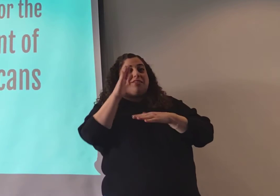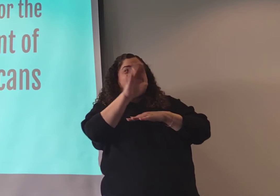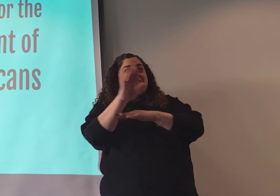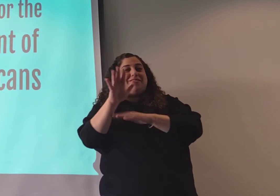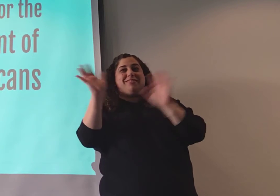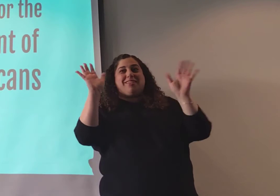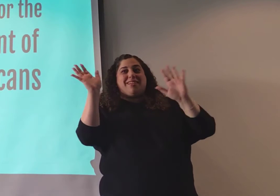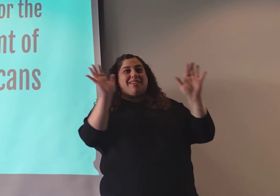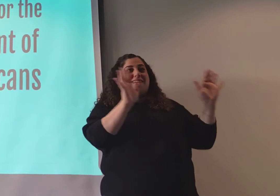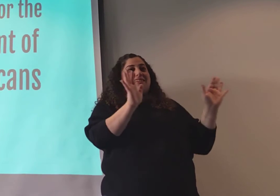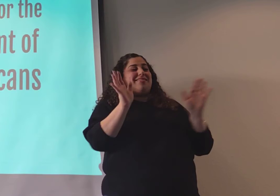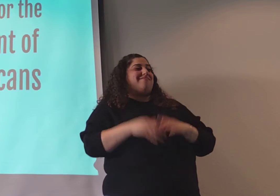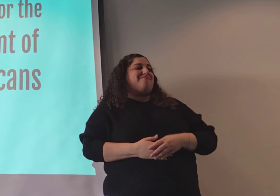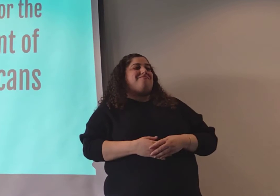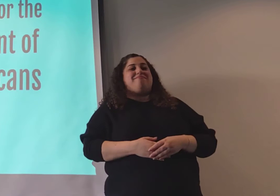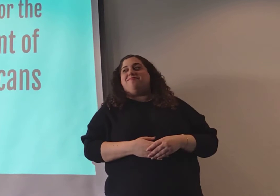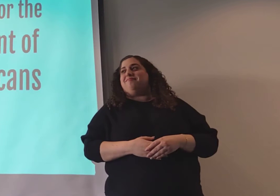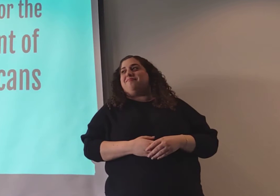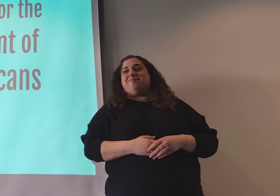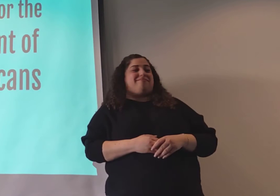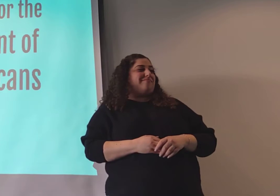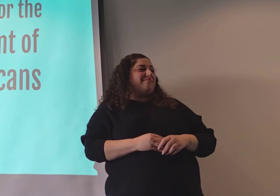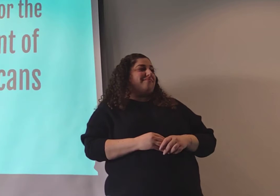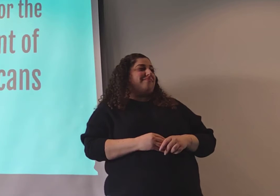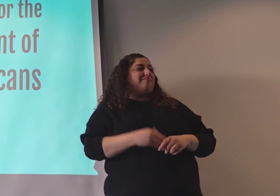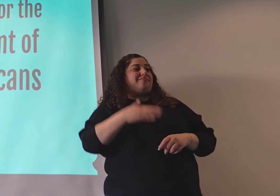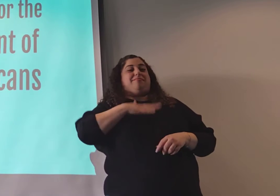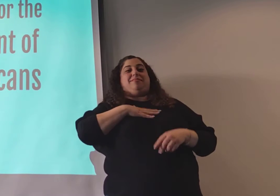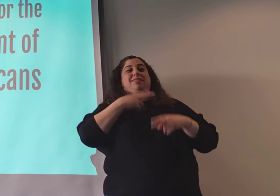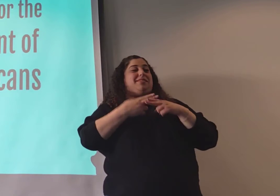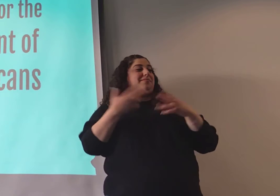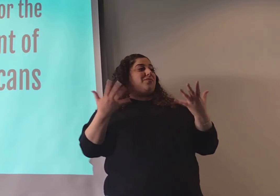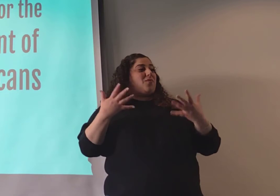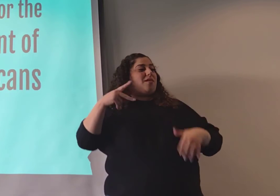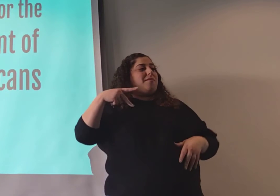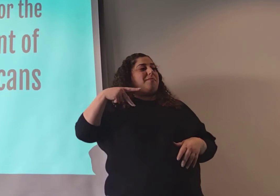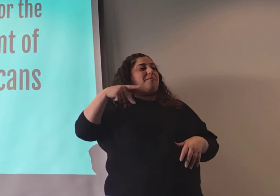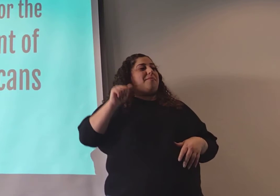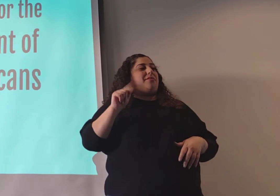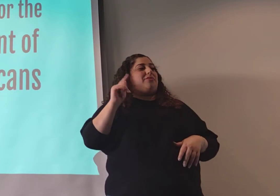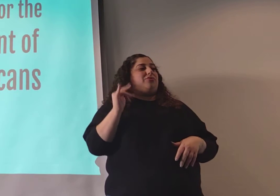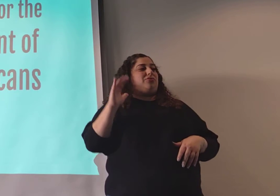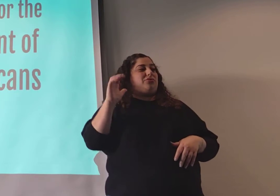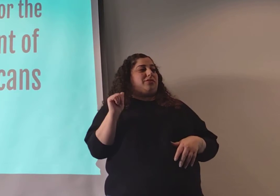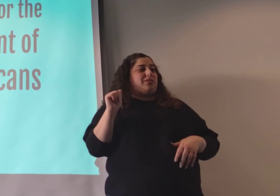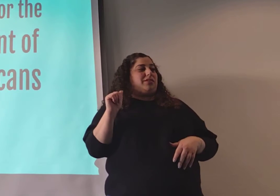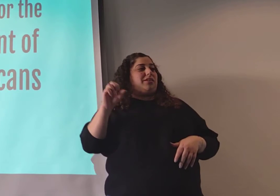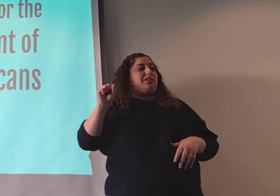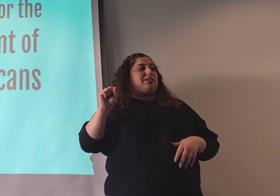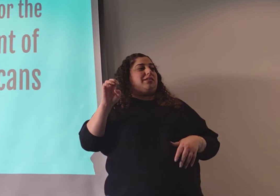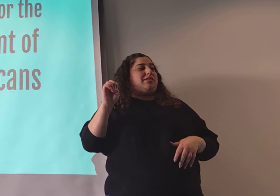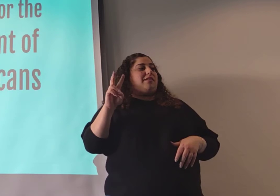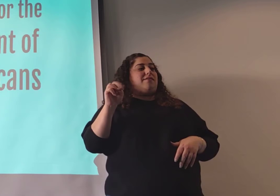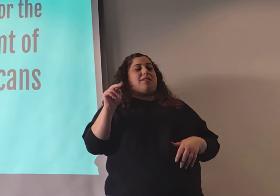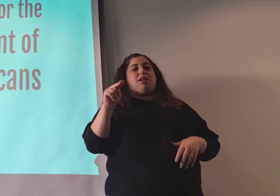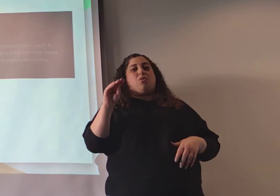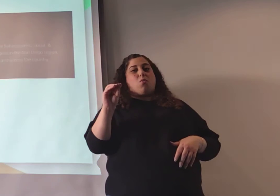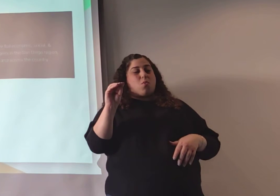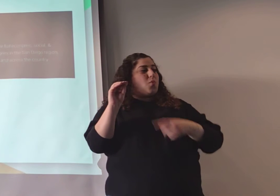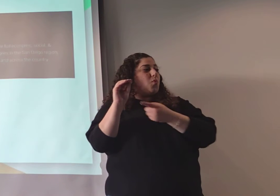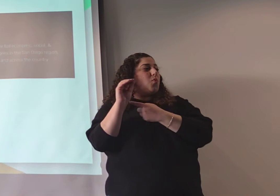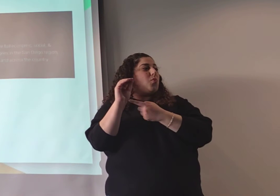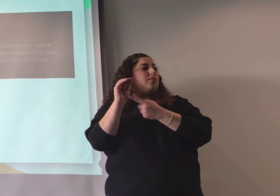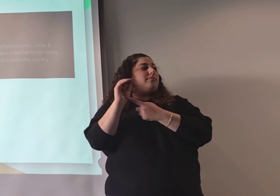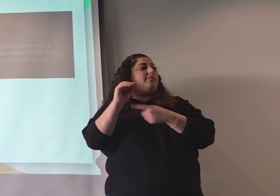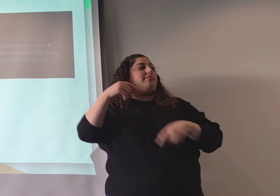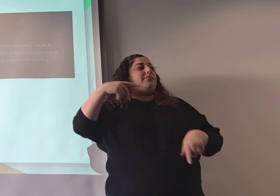My name is Patricia and I'm a paralegal with PANA and PANA is Partnership for the Advancement